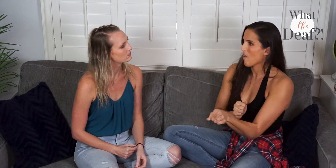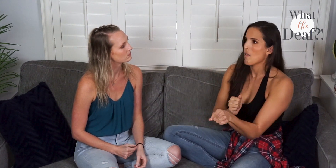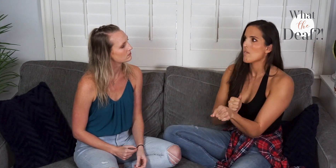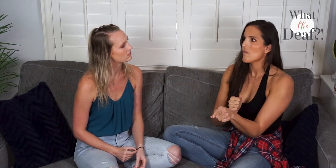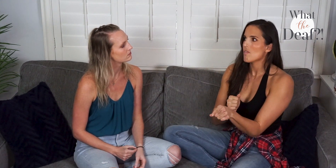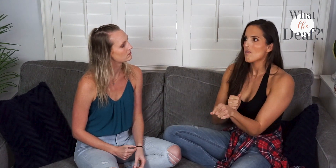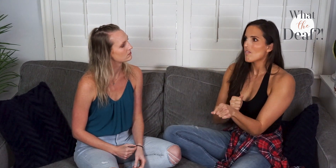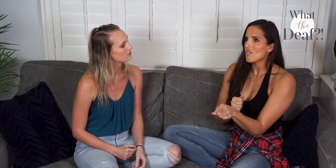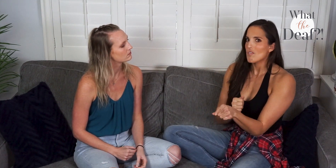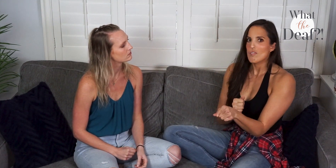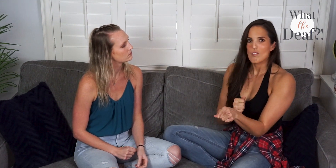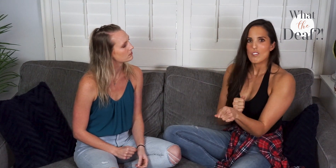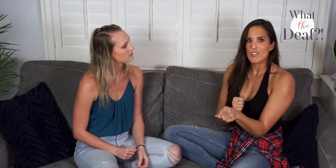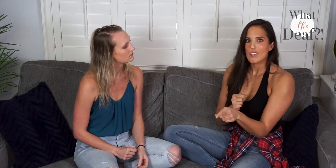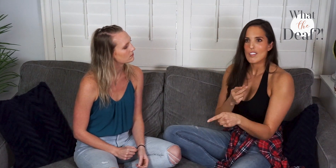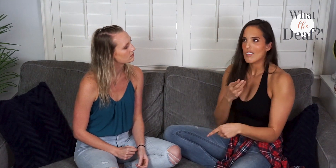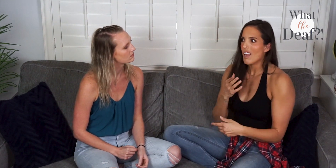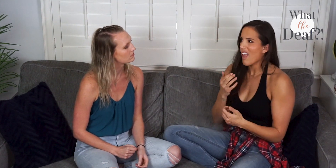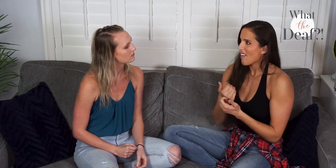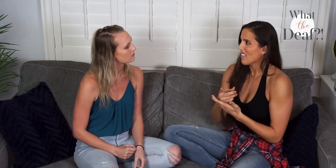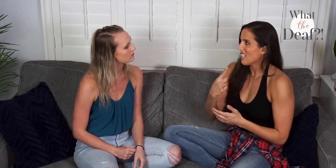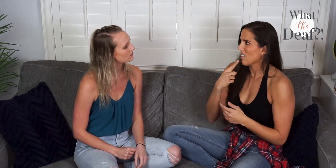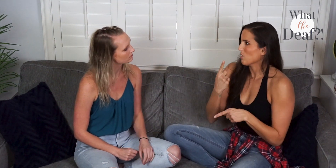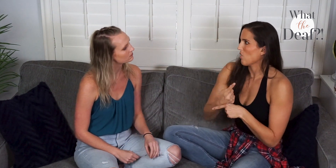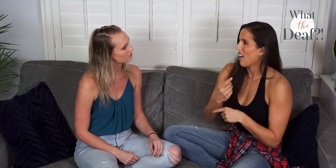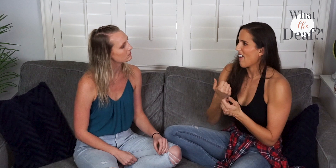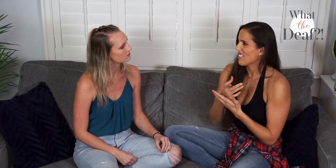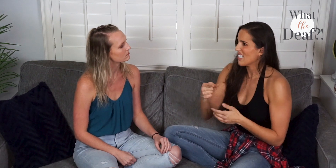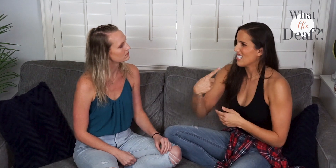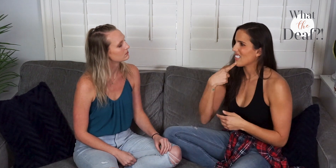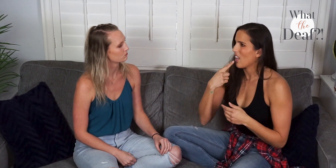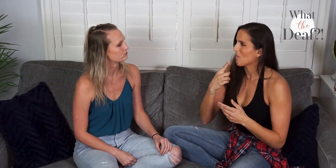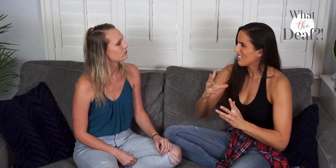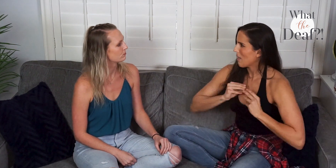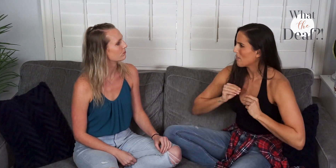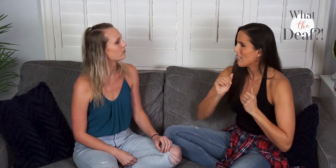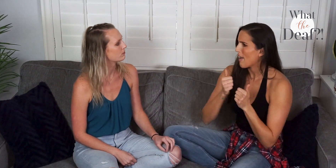While with him, everything is just right.